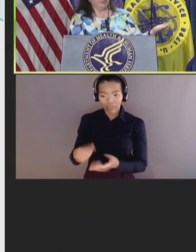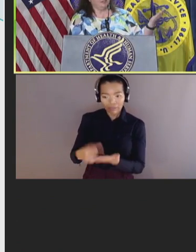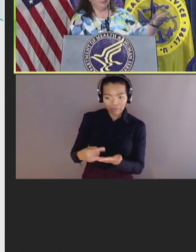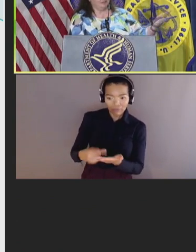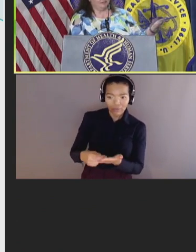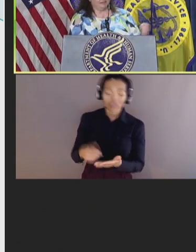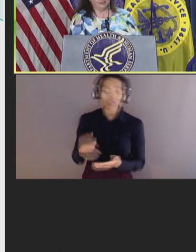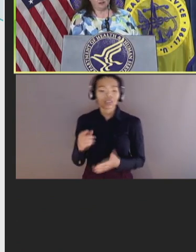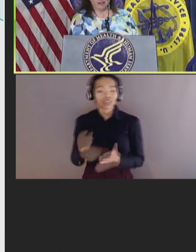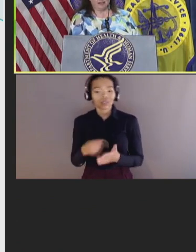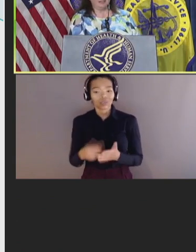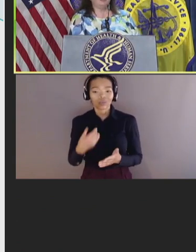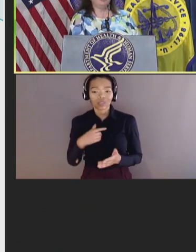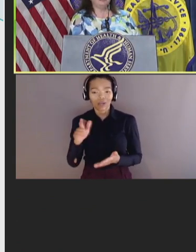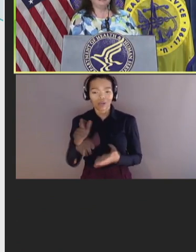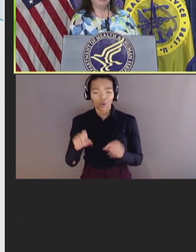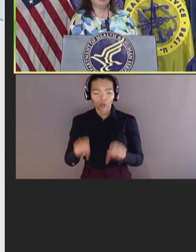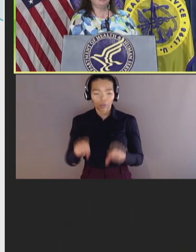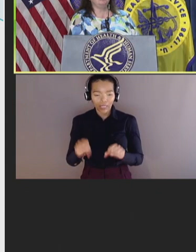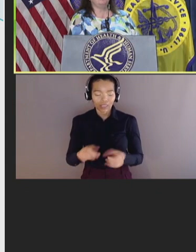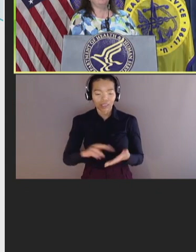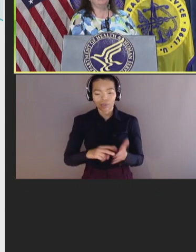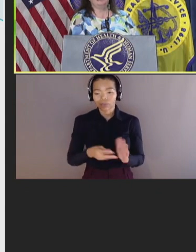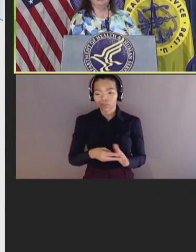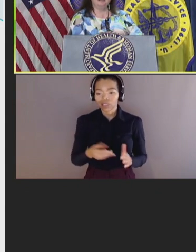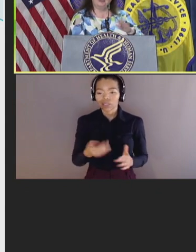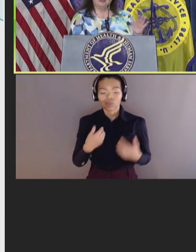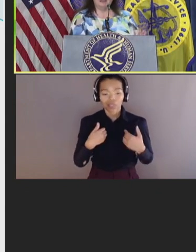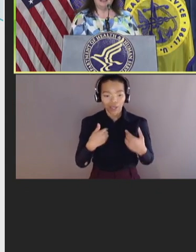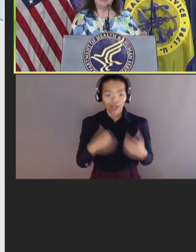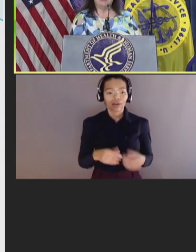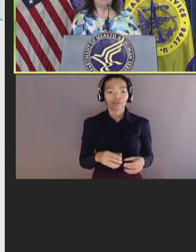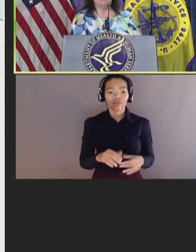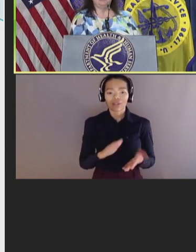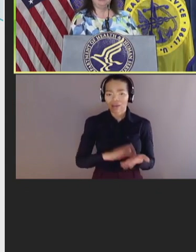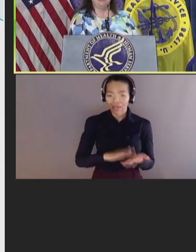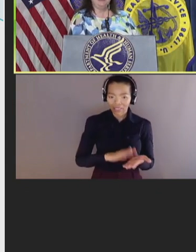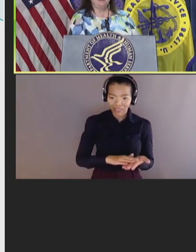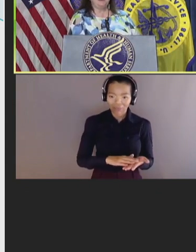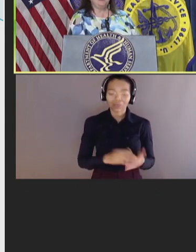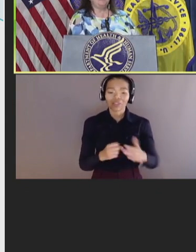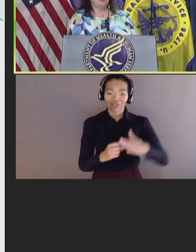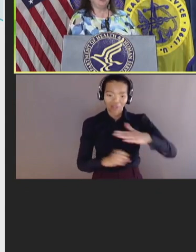like, obviously, our academic organizations that we fund that are great at using our tools,